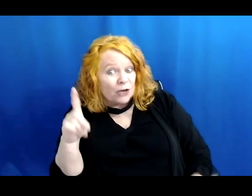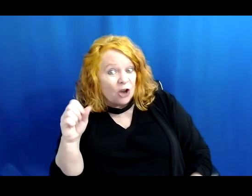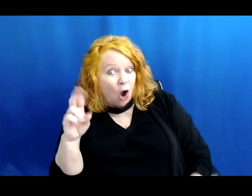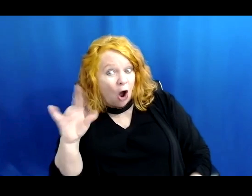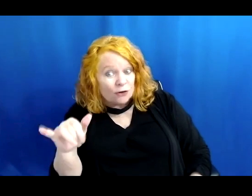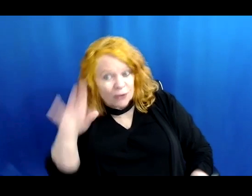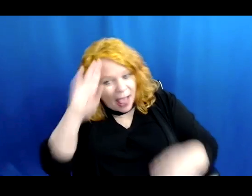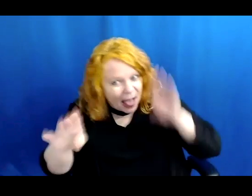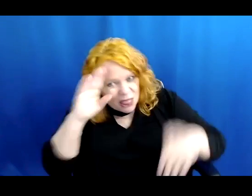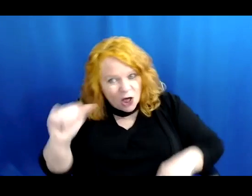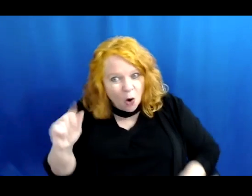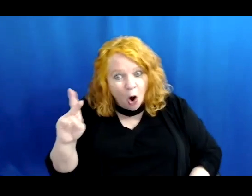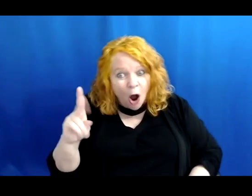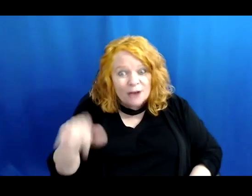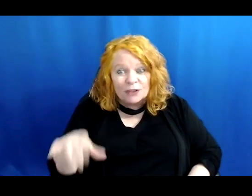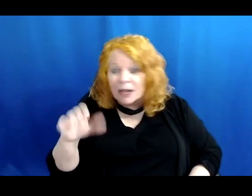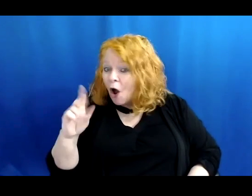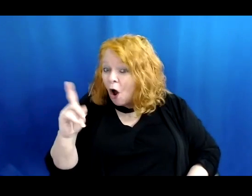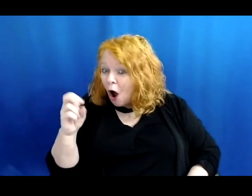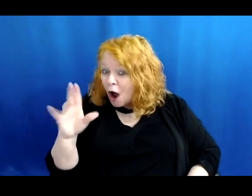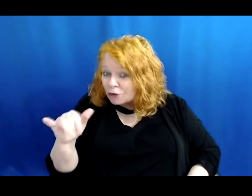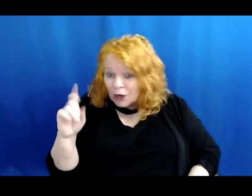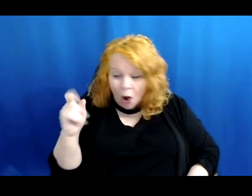Aubrey, Aubrey, hello Aubrey, Aubrey, Aubrey, hello Aubrey.